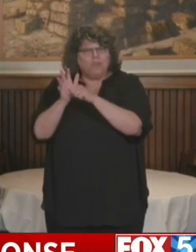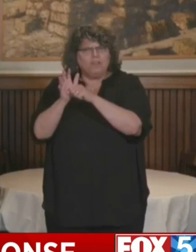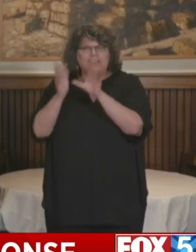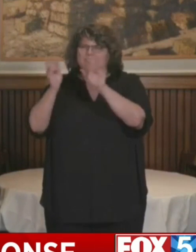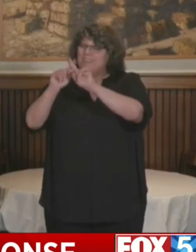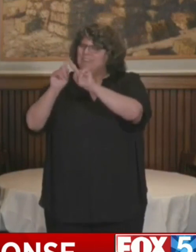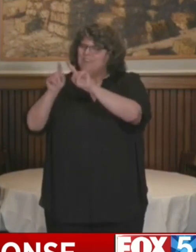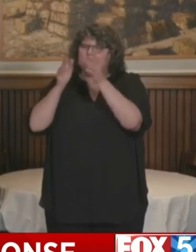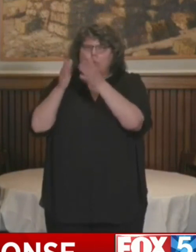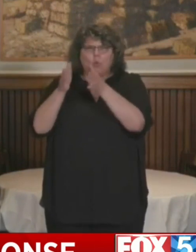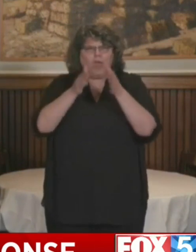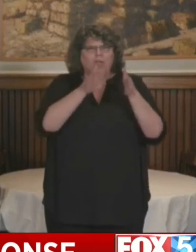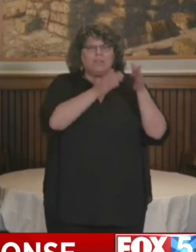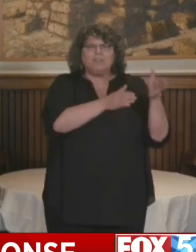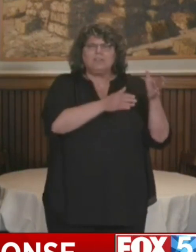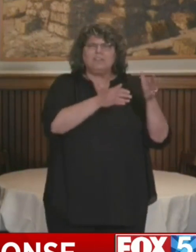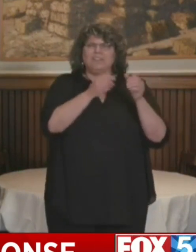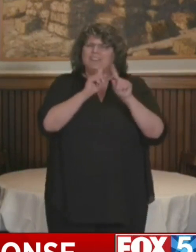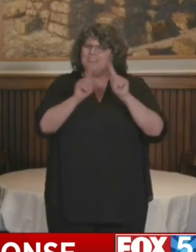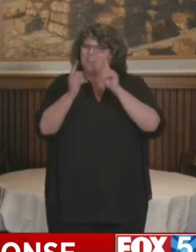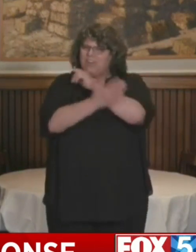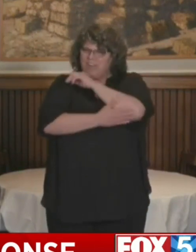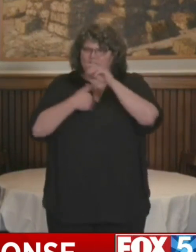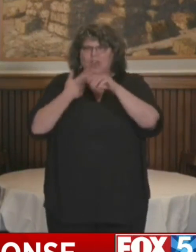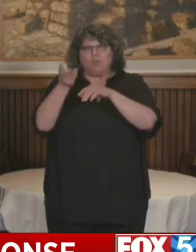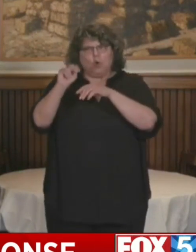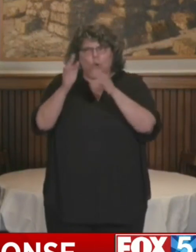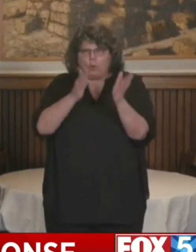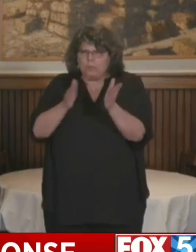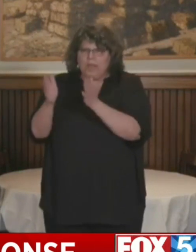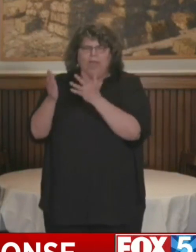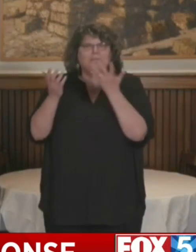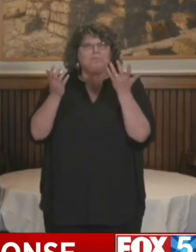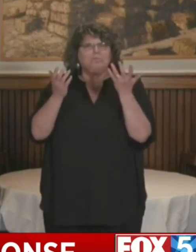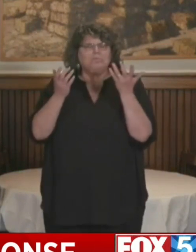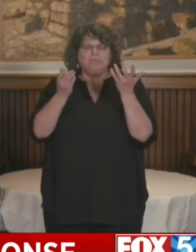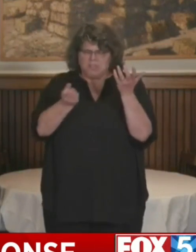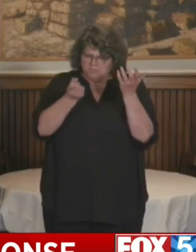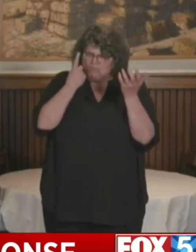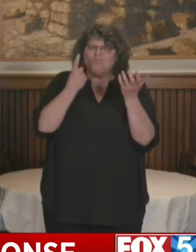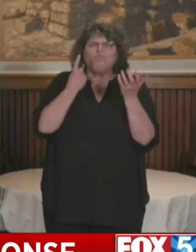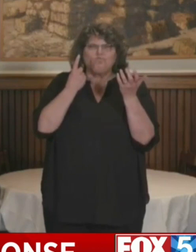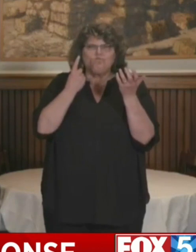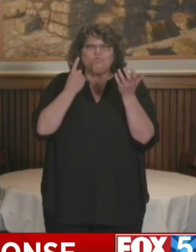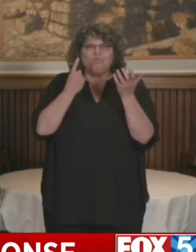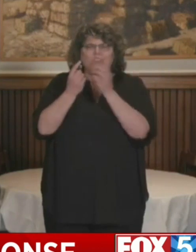A VERY BIG STATE THAT DIFFERENT REGIONS OF THE STATE HAVE EXPERIENCED COVID-19 IN DIFFERENT WAYS DIFFERENT